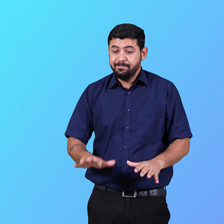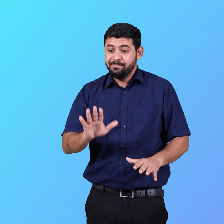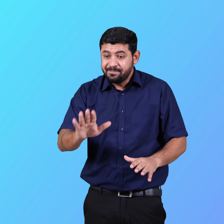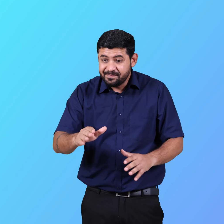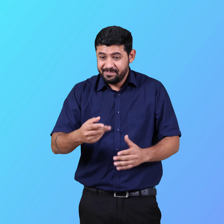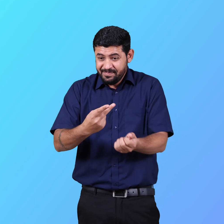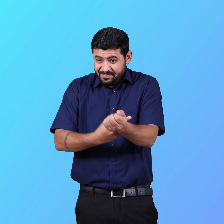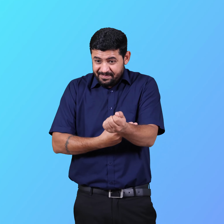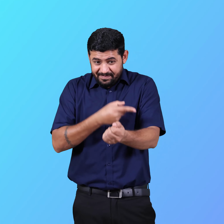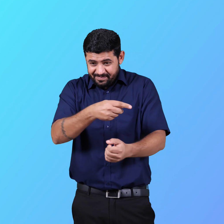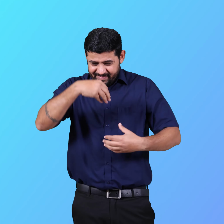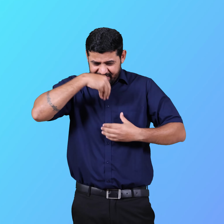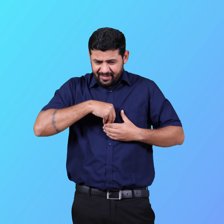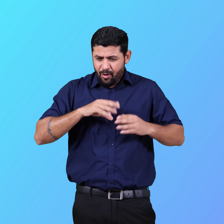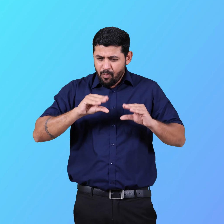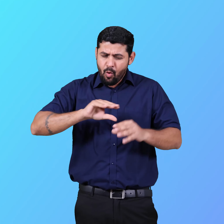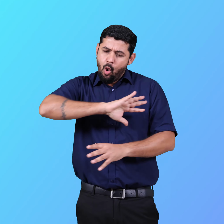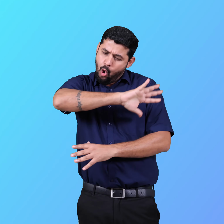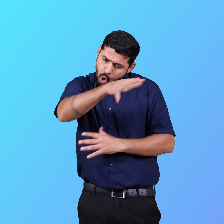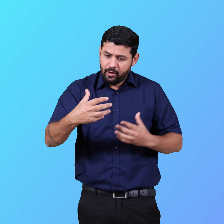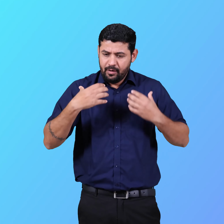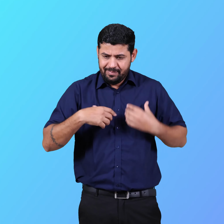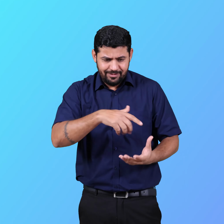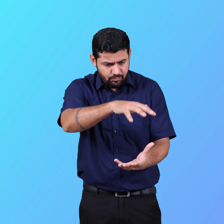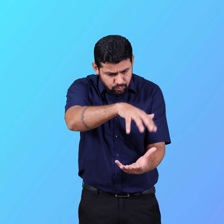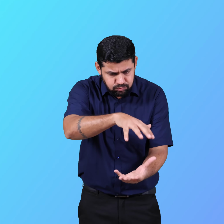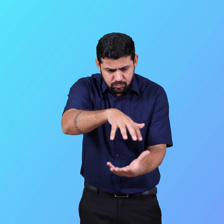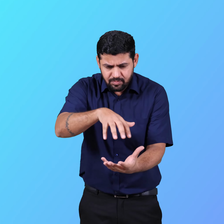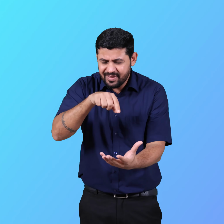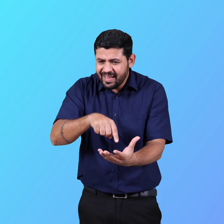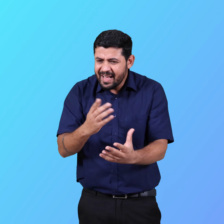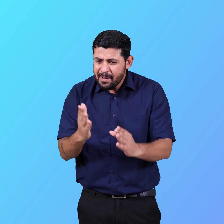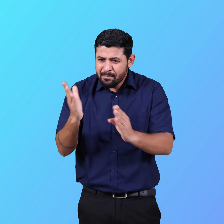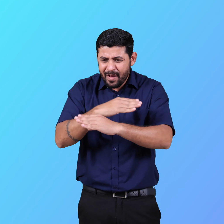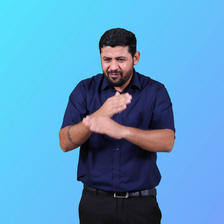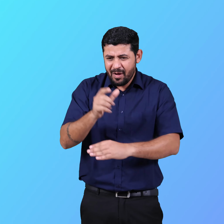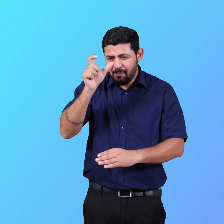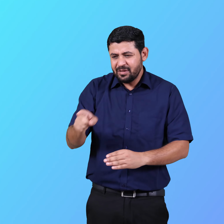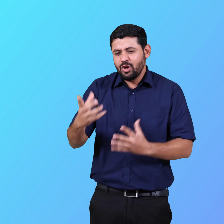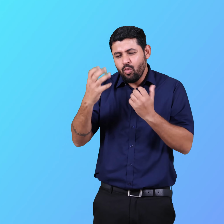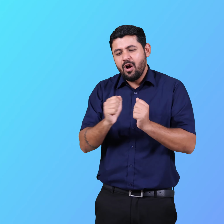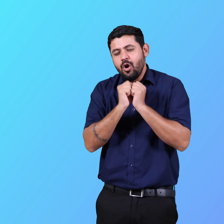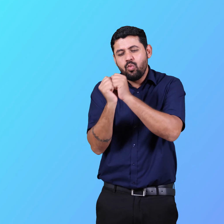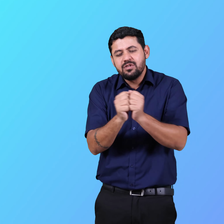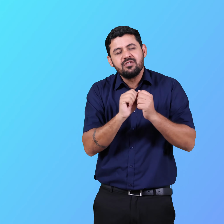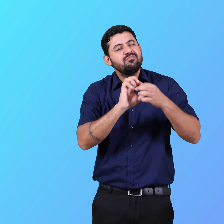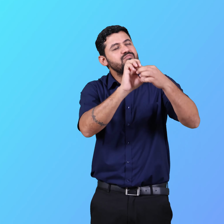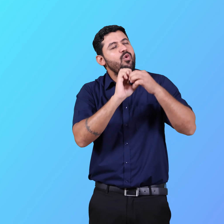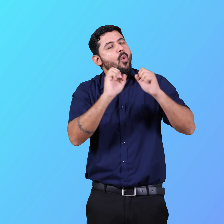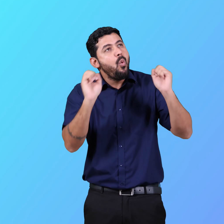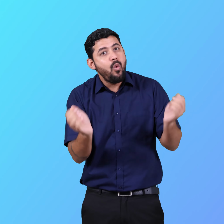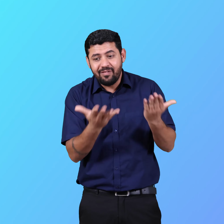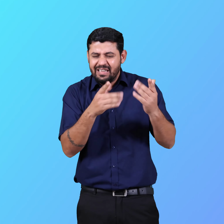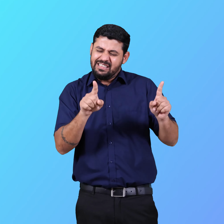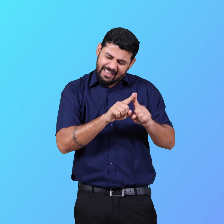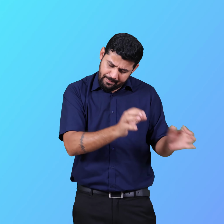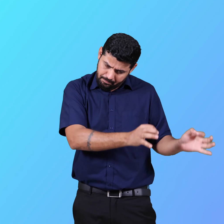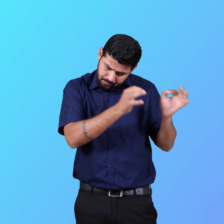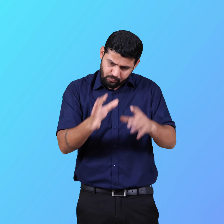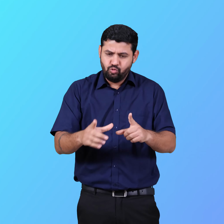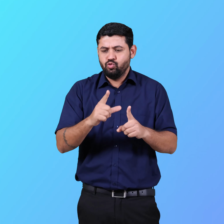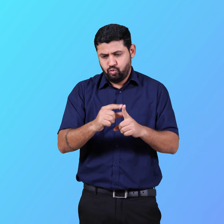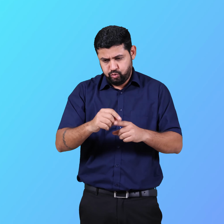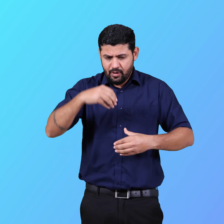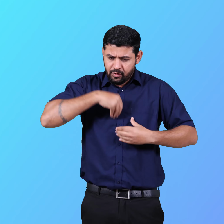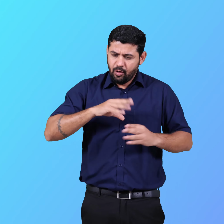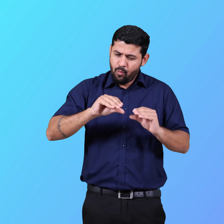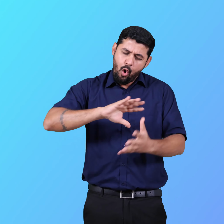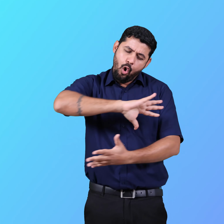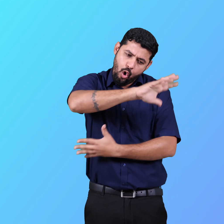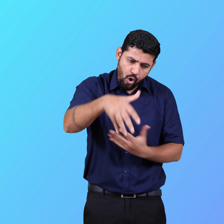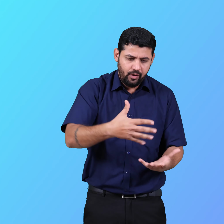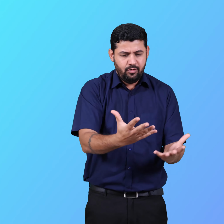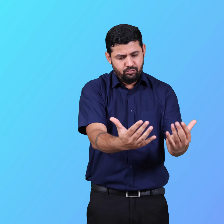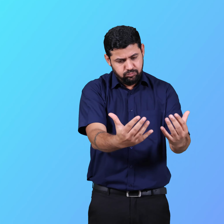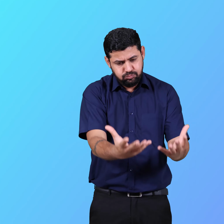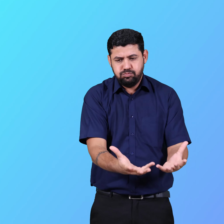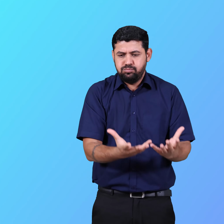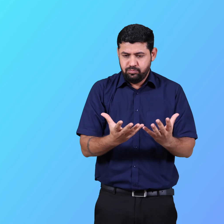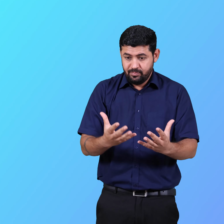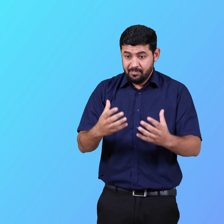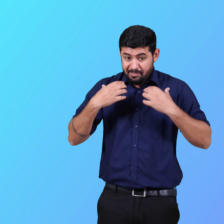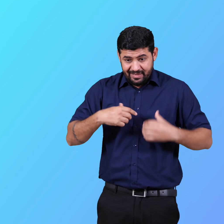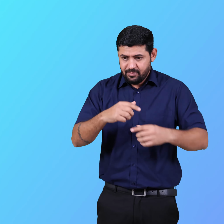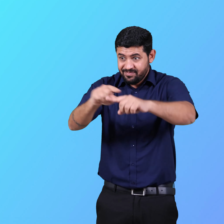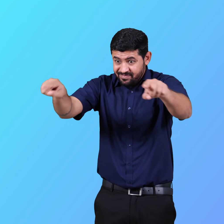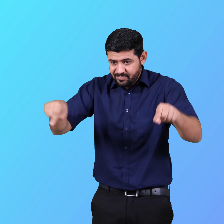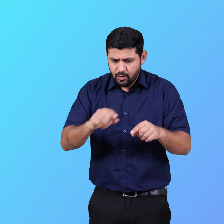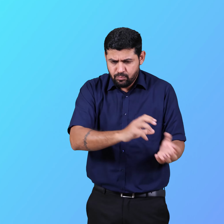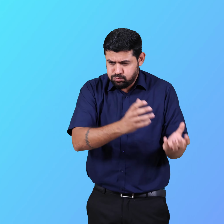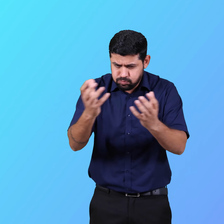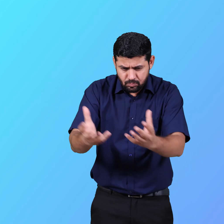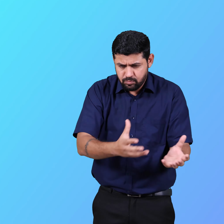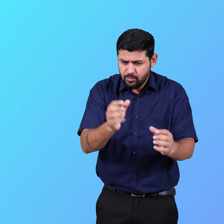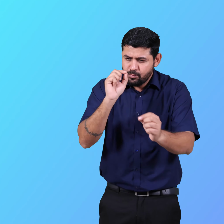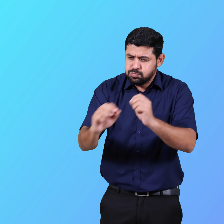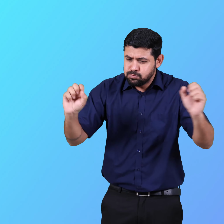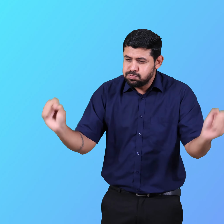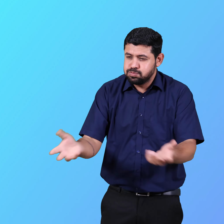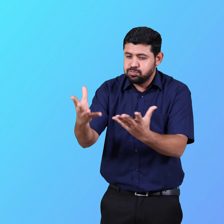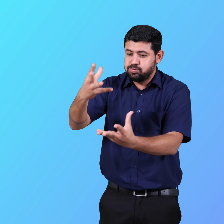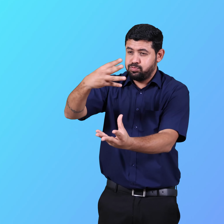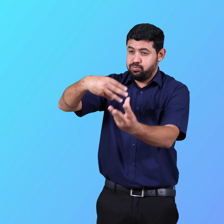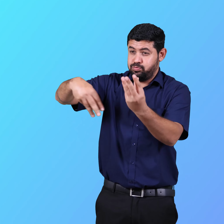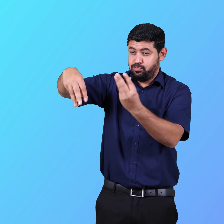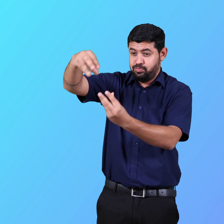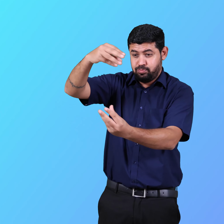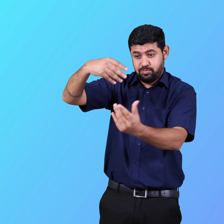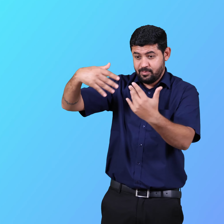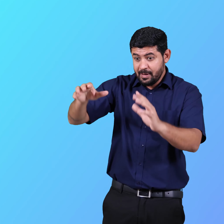He will then remove all the lamb’s fat, just as he does for the fellowship offerings. Then he will bring it to the altar as a gift to the LORD.